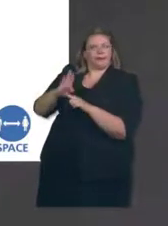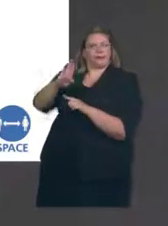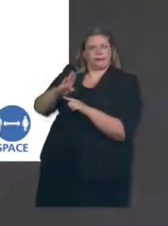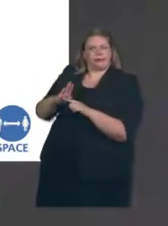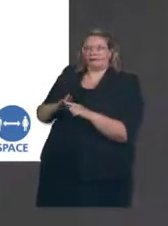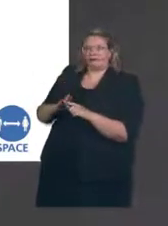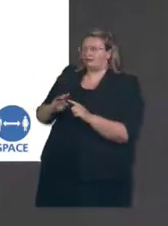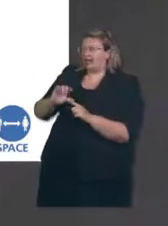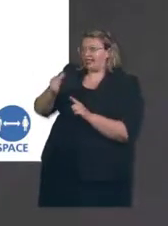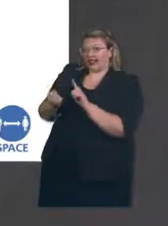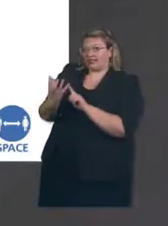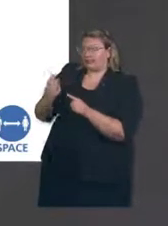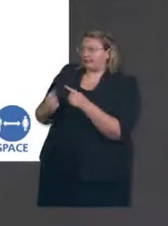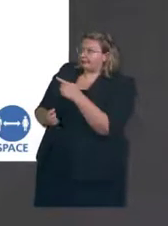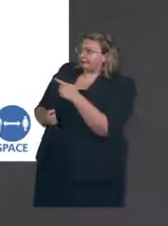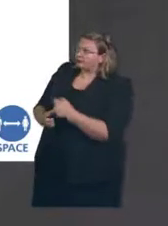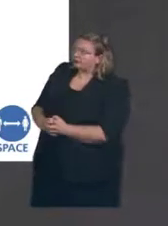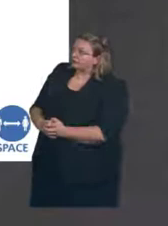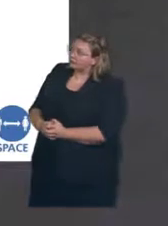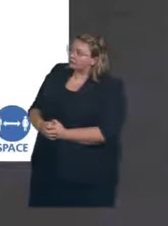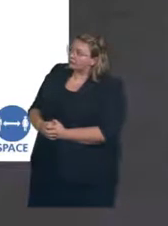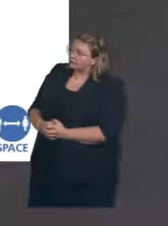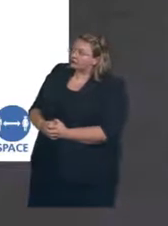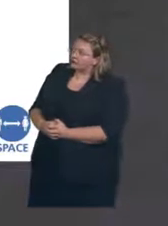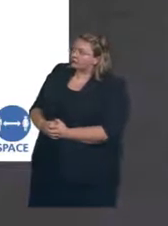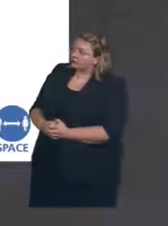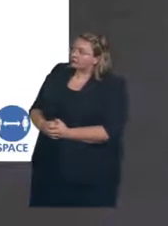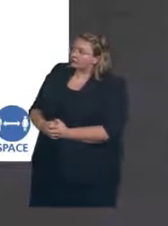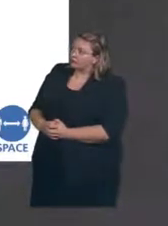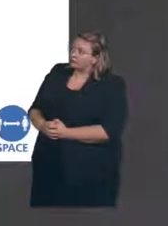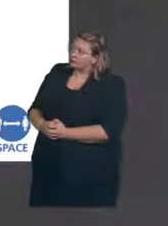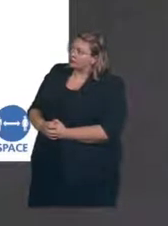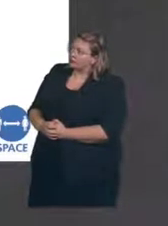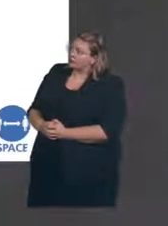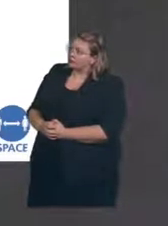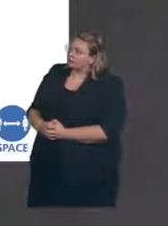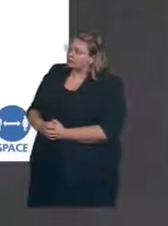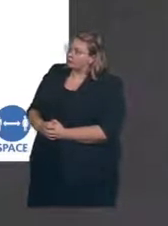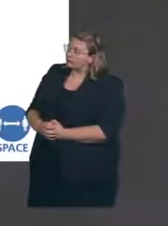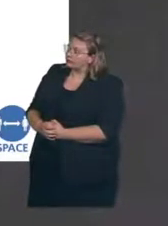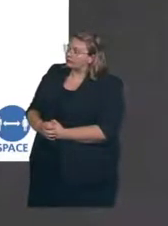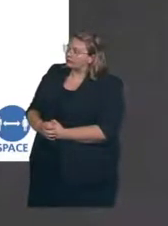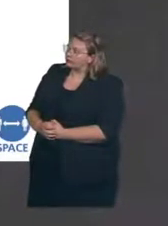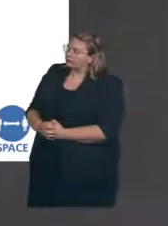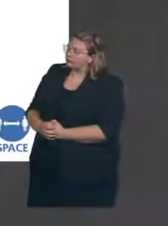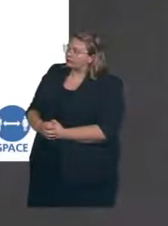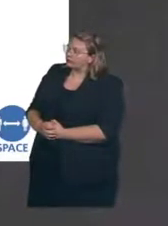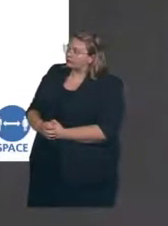It's important to think about this also in terms of the ages where this is happening uh